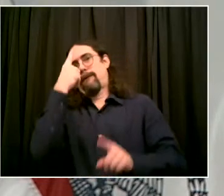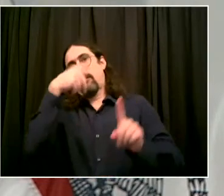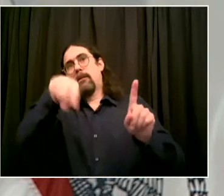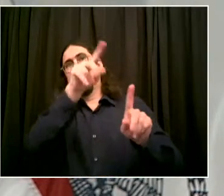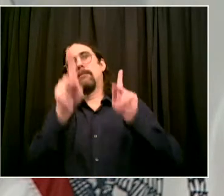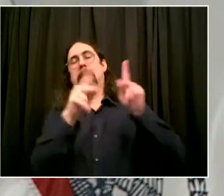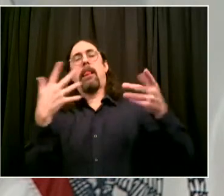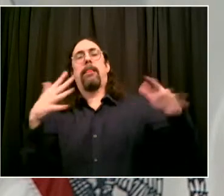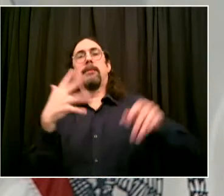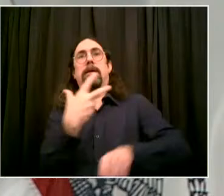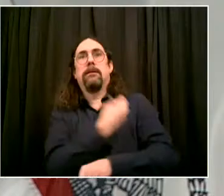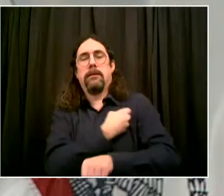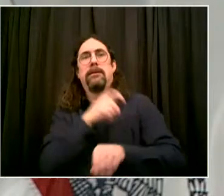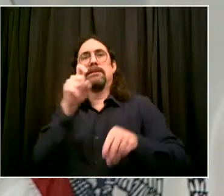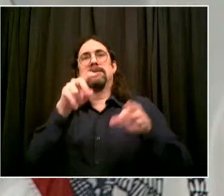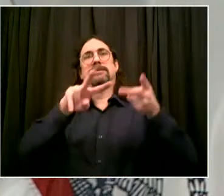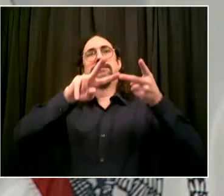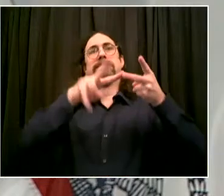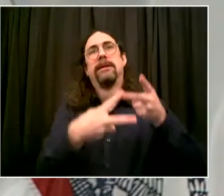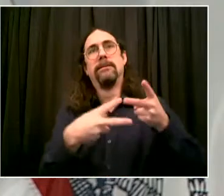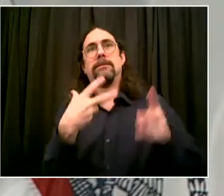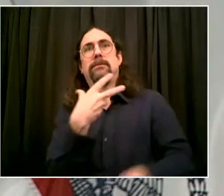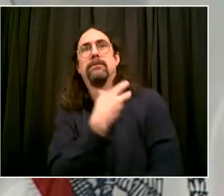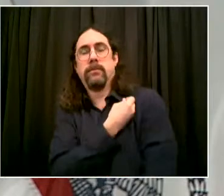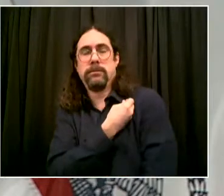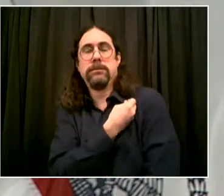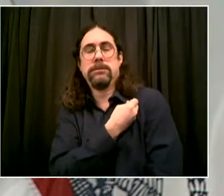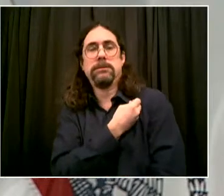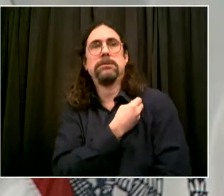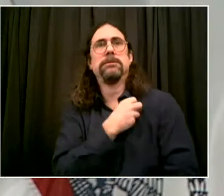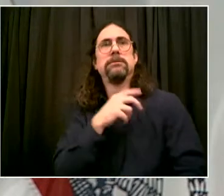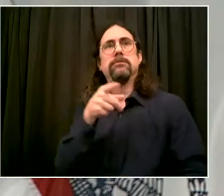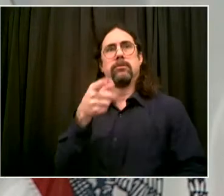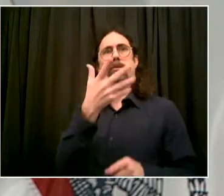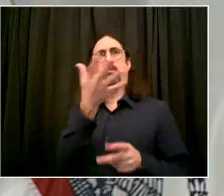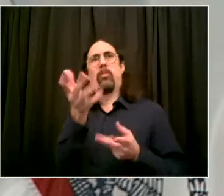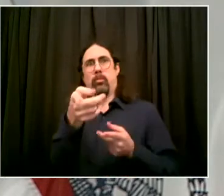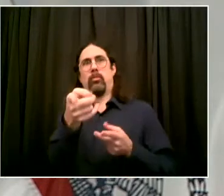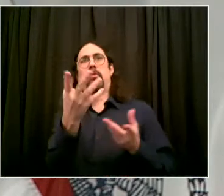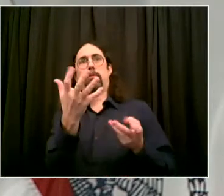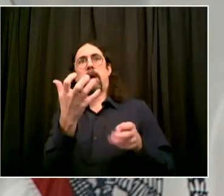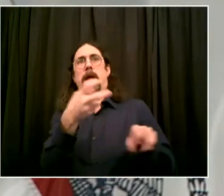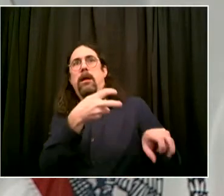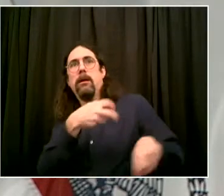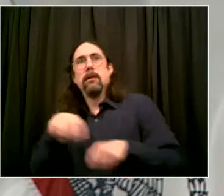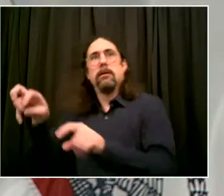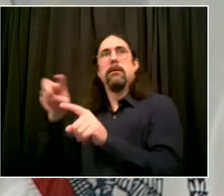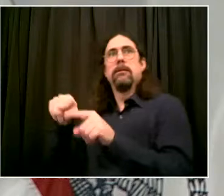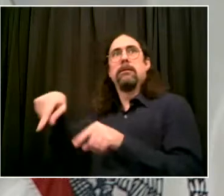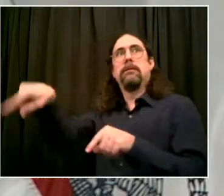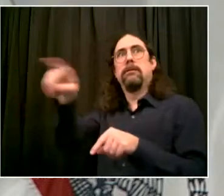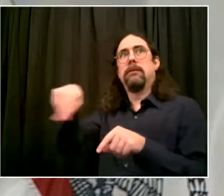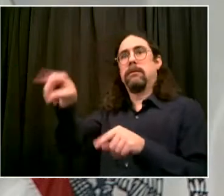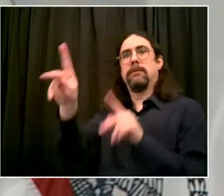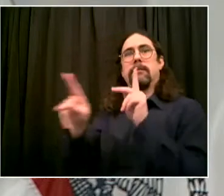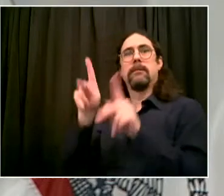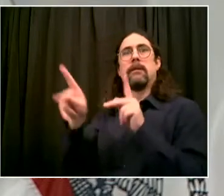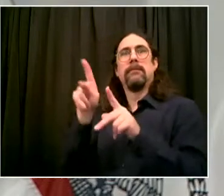DO YOU SAY TO THE PERSON WHO HAS AN APPOINTMENT T T WO WEEKS FROM NOW TO GET THE SECOND DOSE? ARE YOU BASICALLY